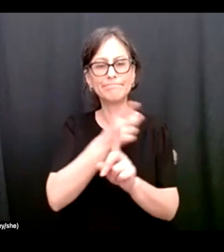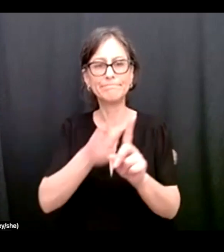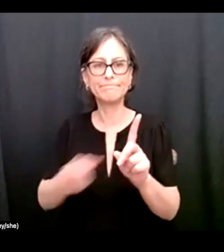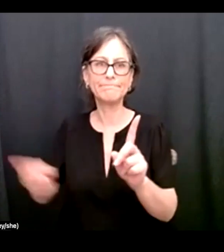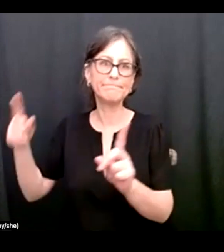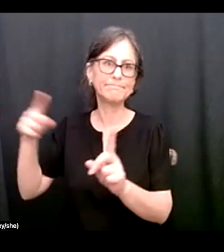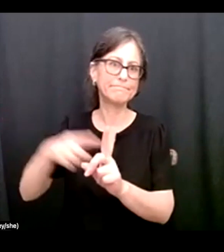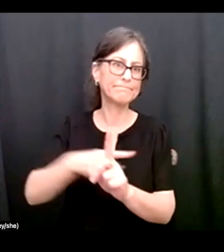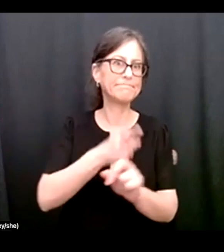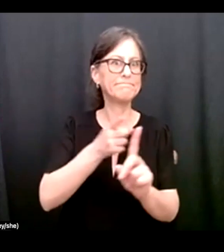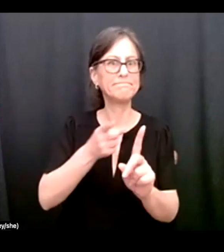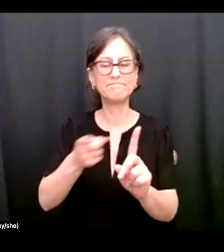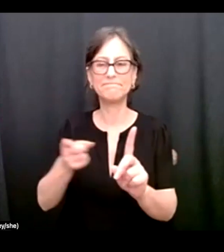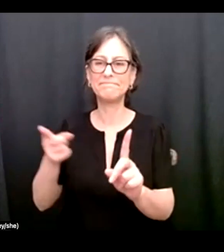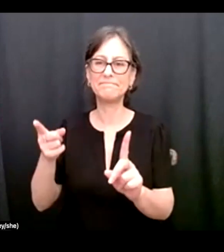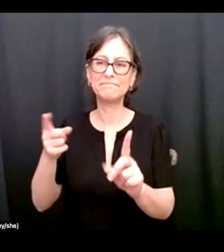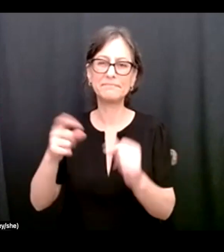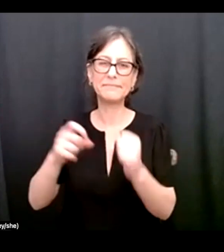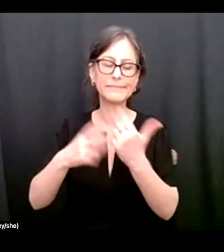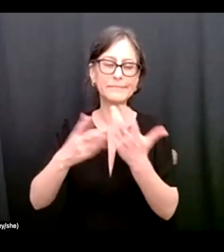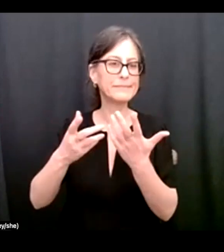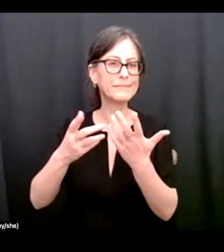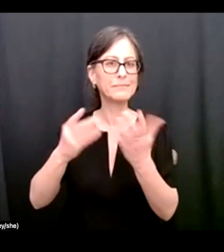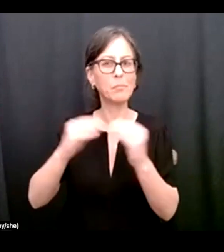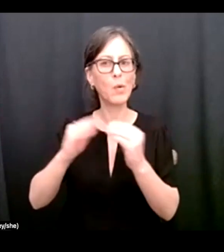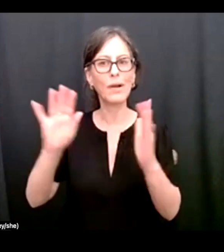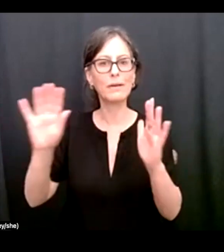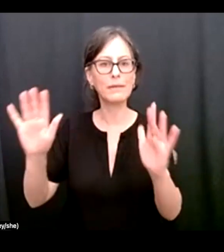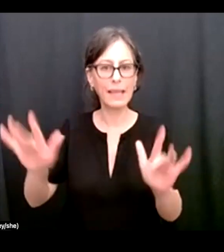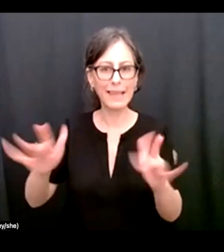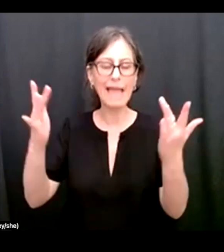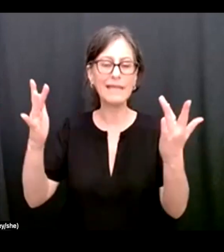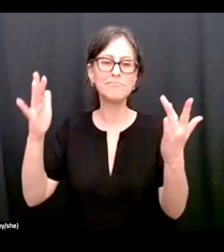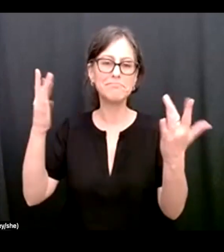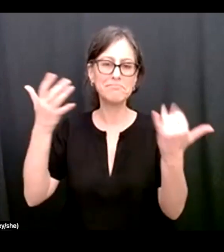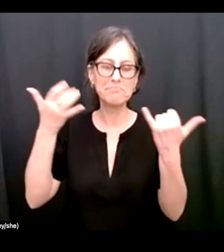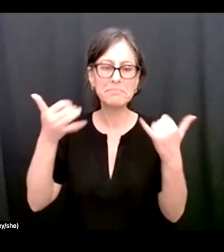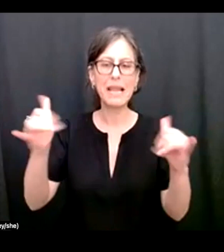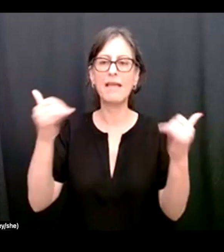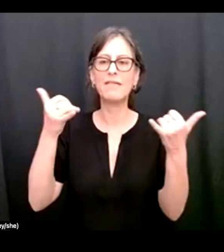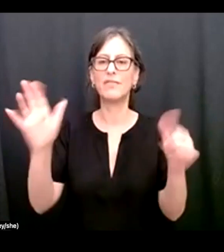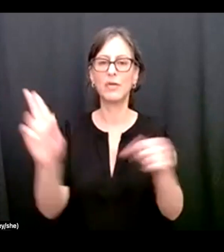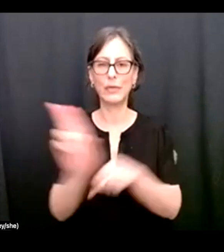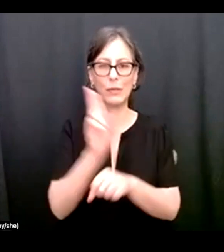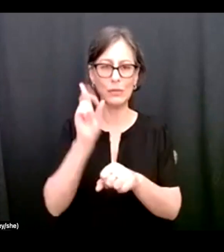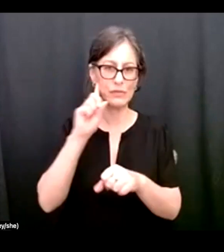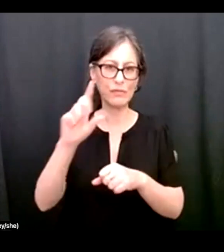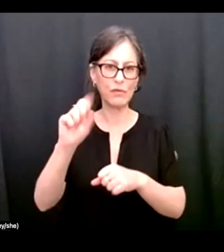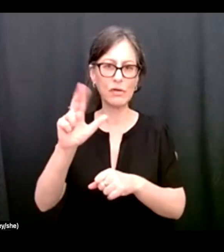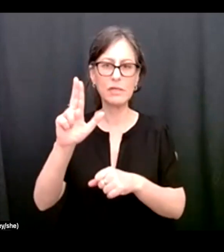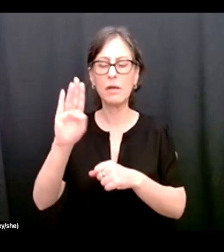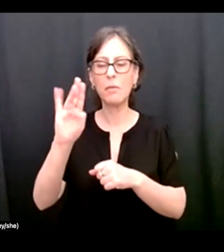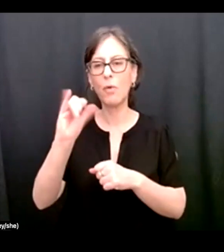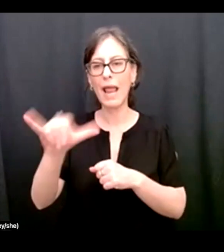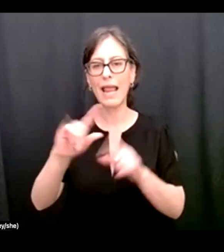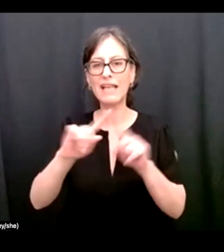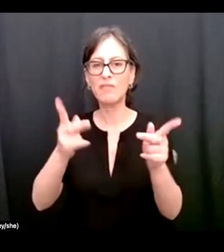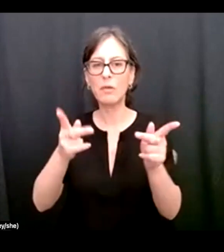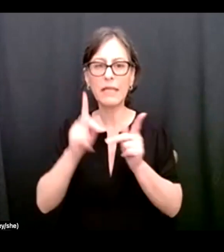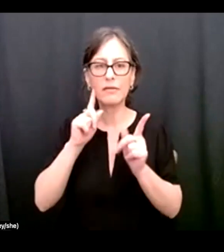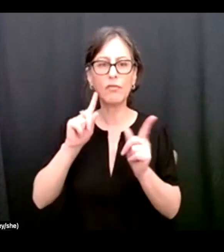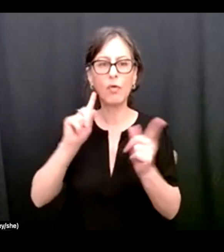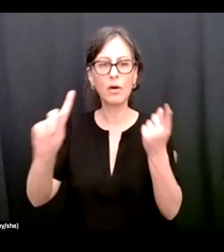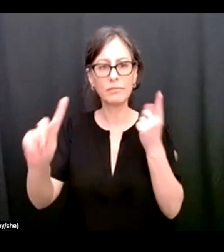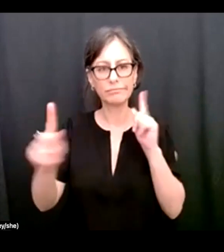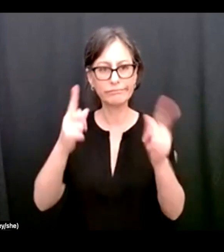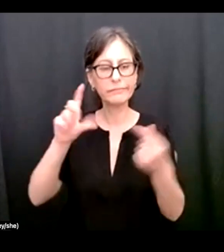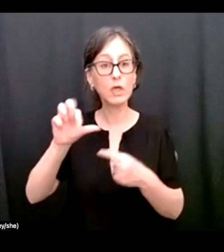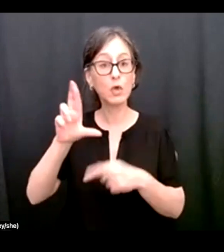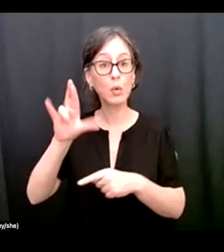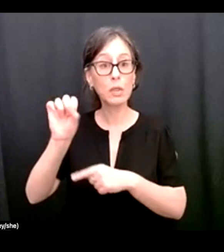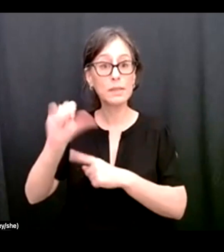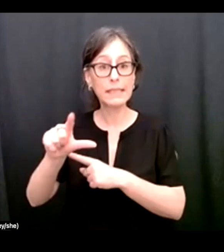kind of frolic-like use of the subway and of cruising spots and of these landmarks in the city.